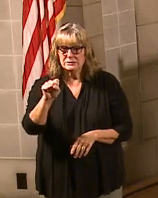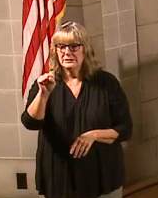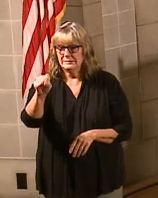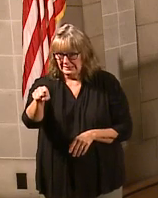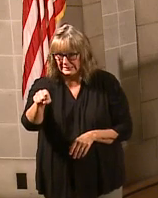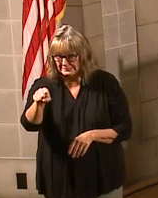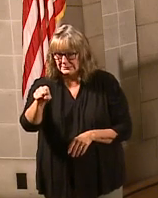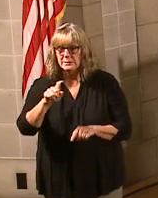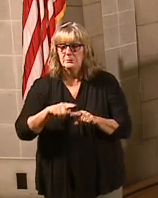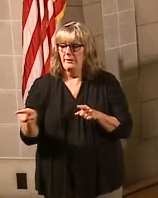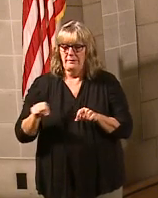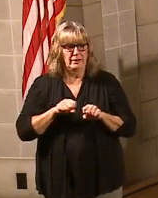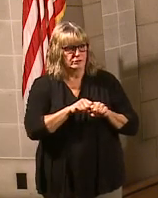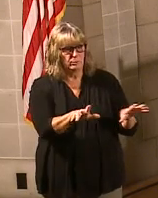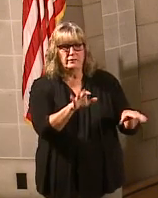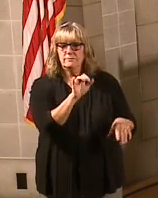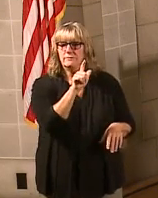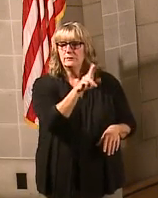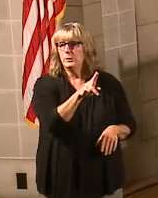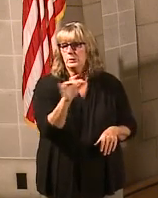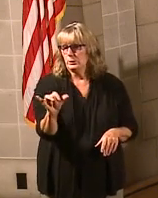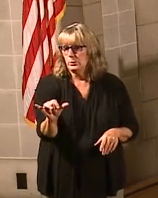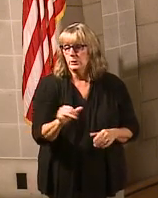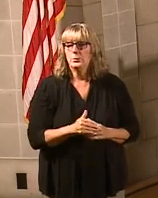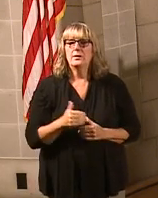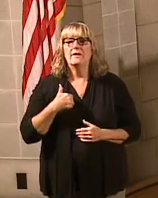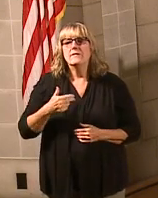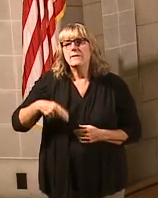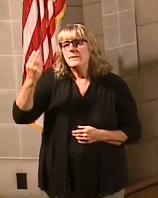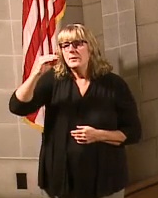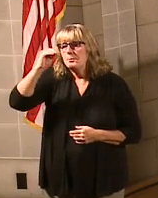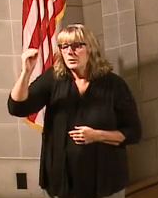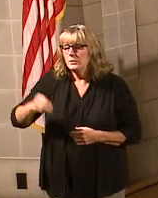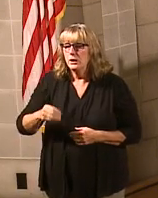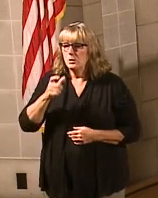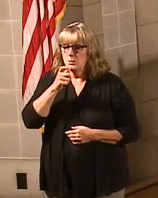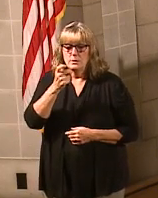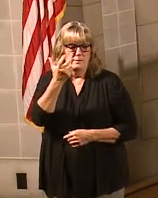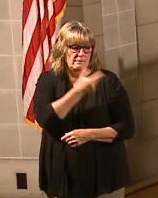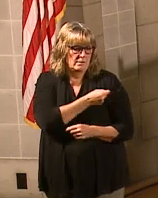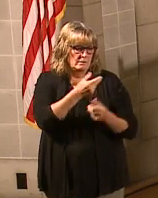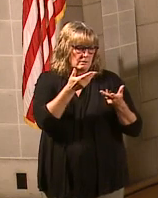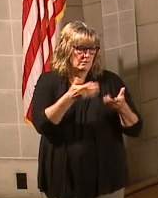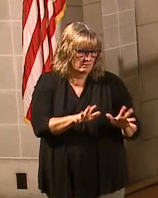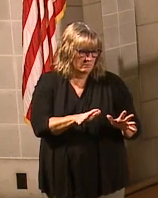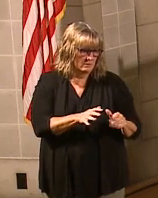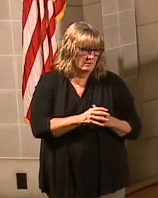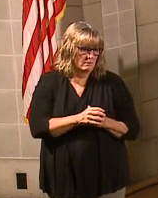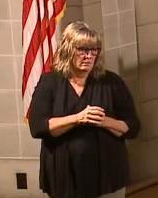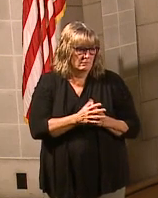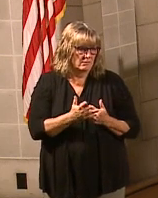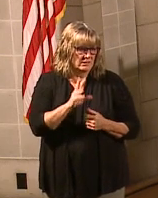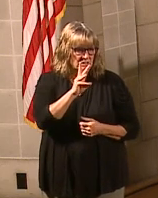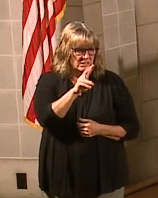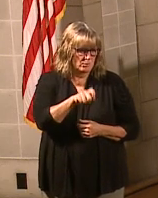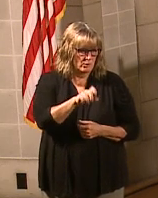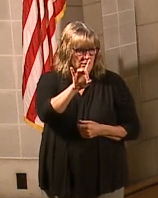THEY'RE NOT GOING TO BE AT RISK. THE ARGUMENT IS THAT KIDS SPREAD THE VIRUS, WHICH THEY DO, BUT THEY ALSO SPREAD THE FLU VIRUS,